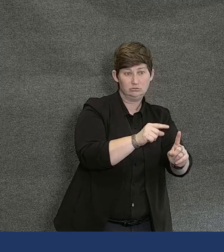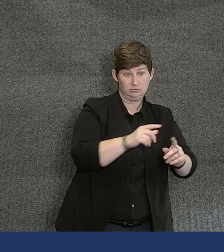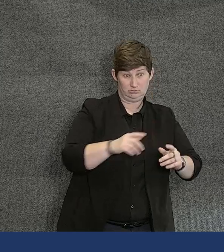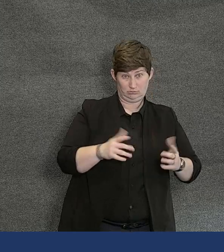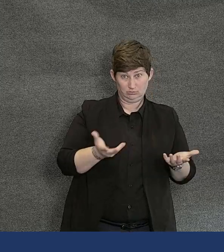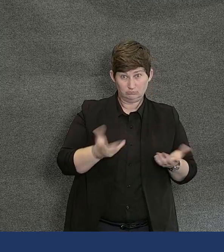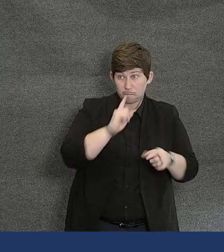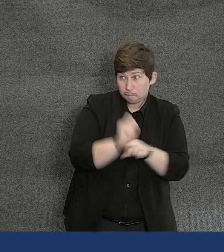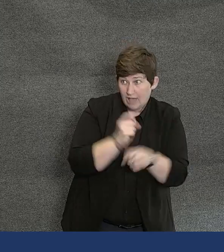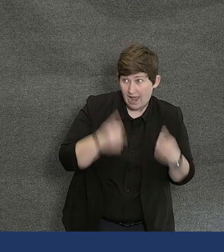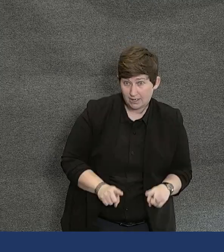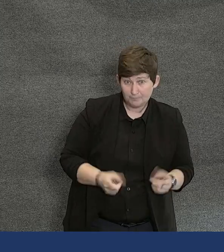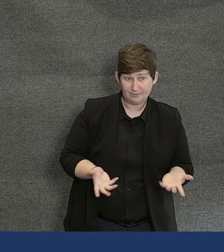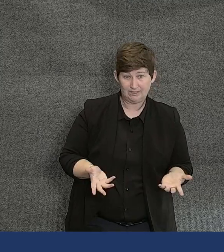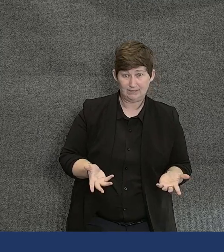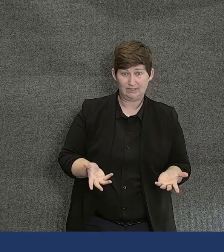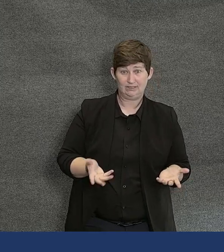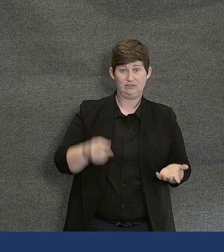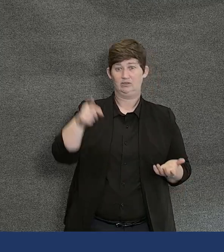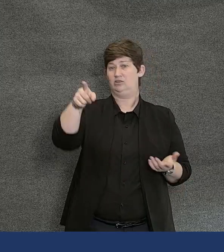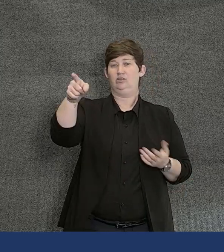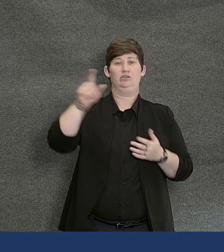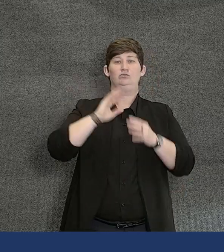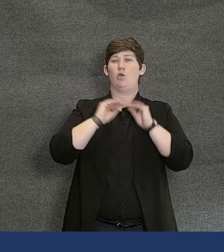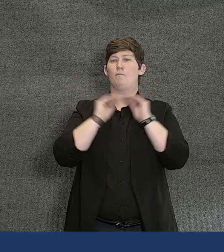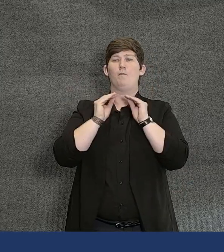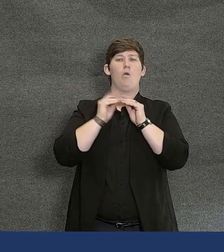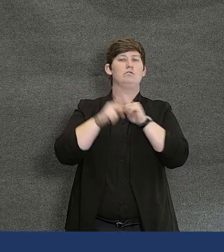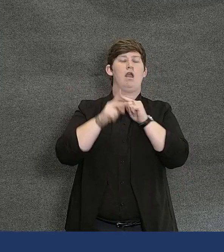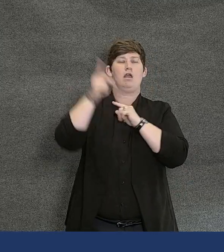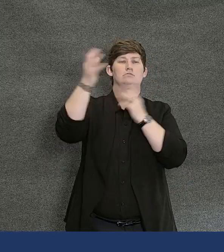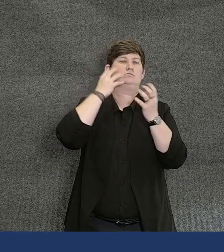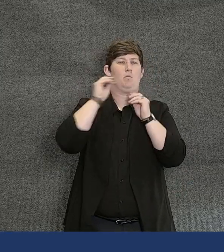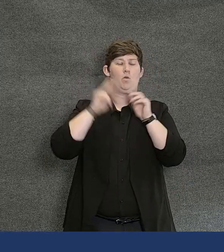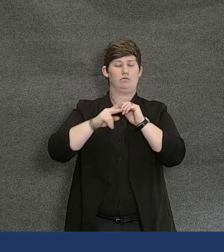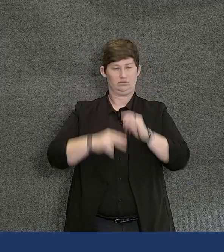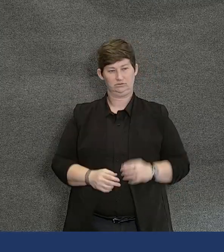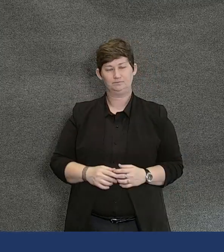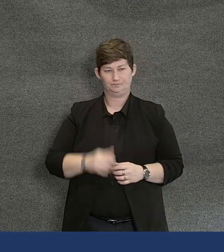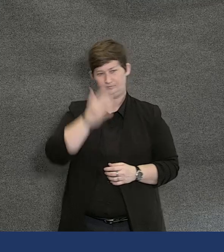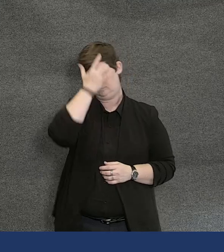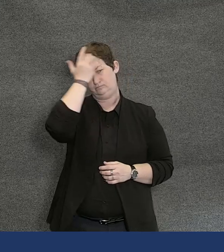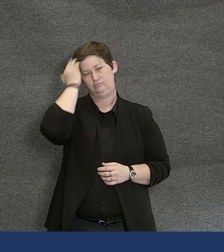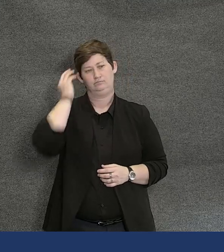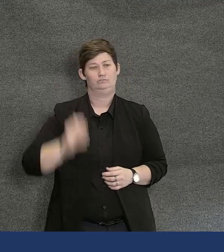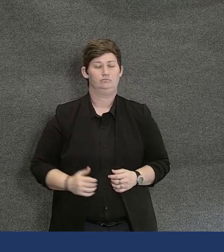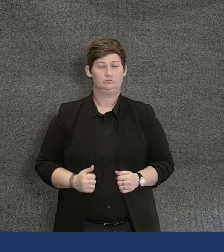No more cuts and no more cuts . Right. So the administration, these reimbursements